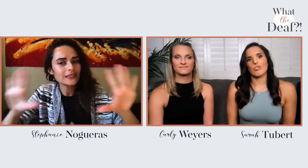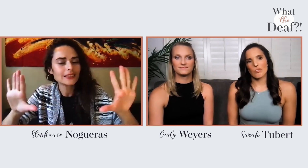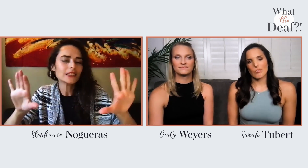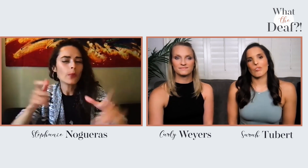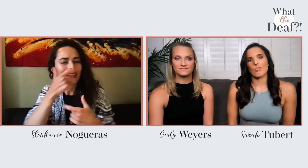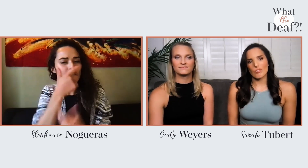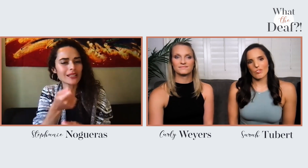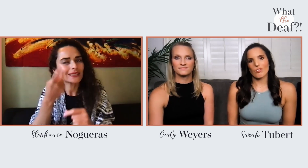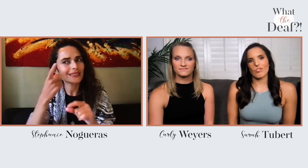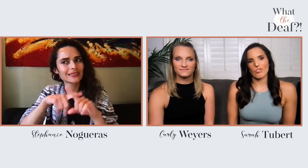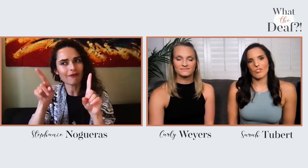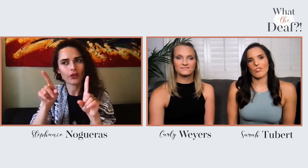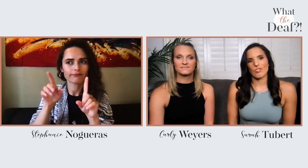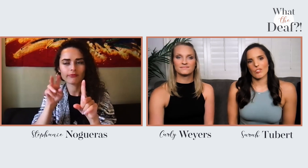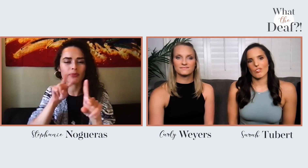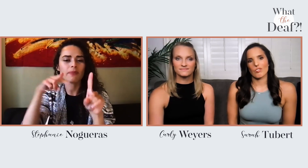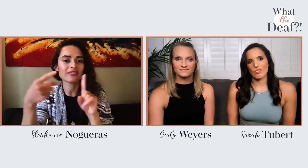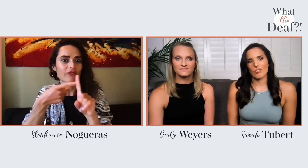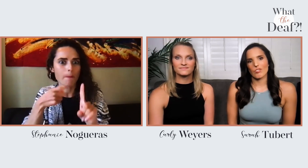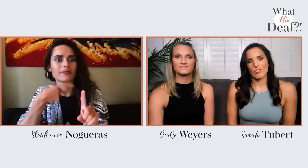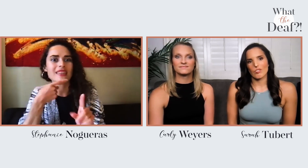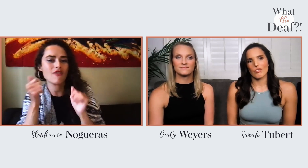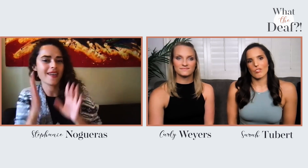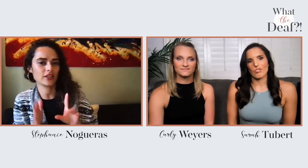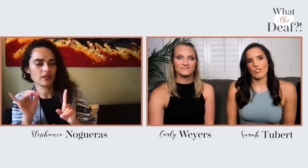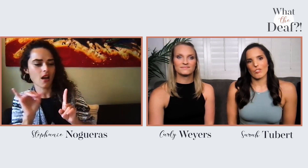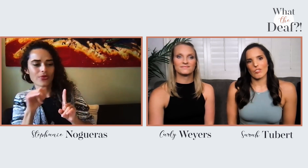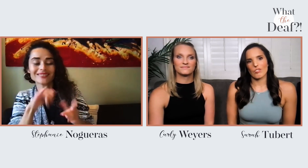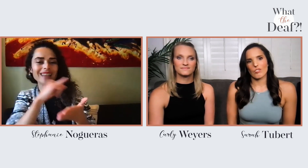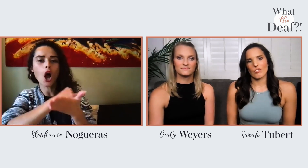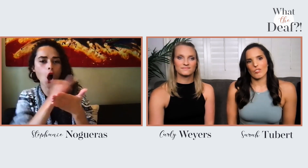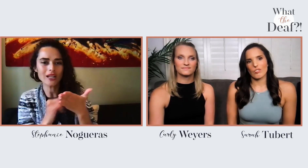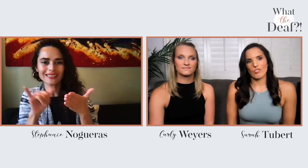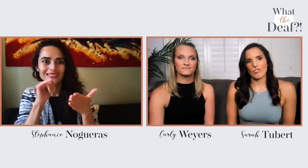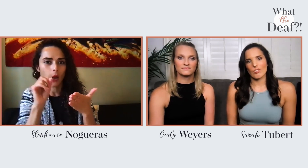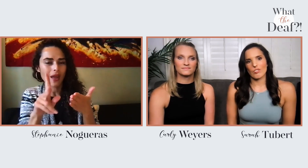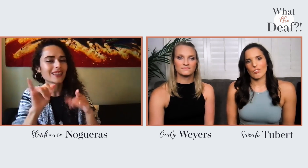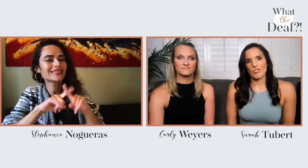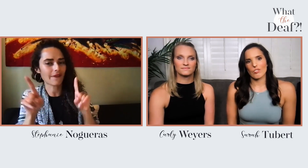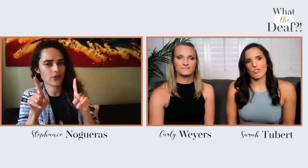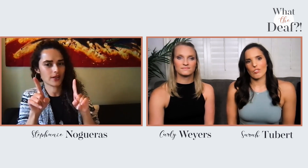and so-and-so, but I can see the hearing perspective where they think it's different, right? They think that it's art